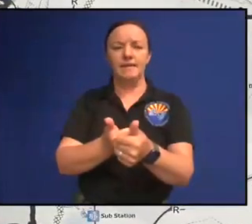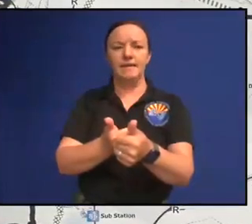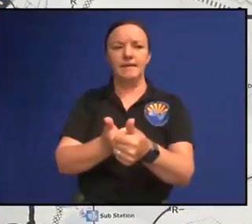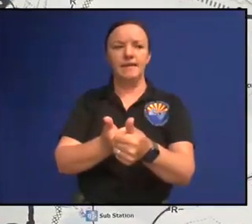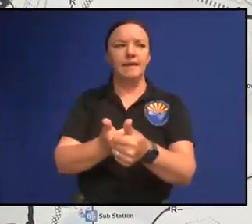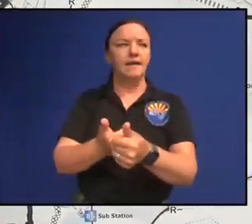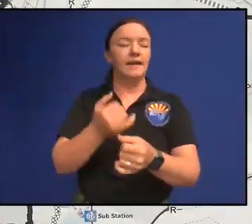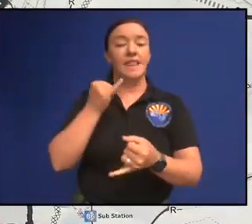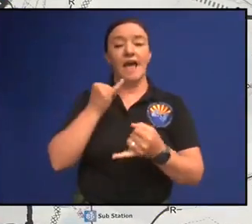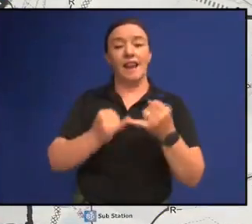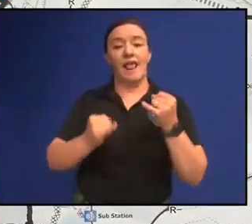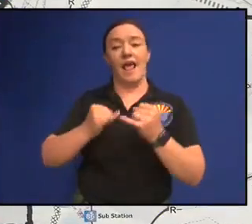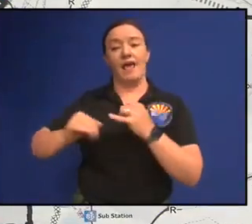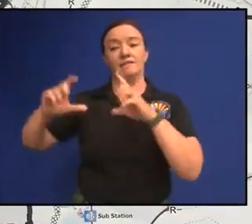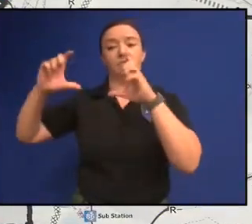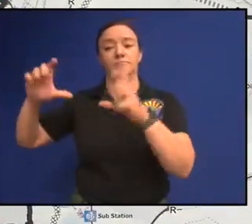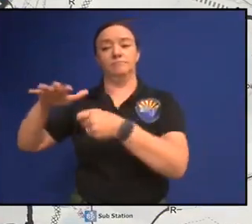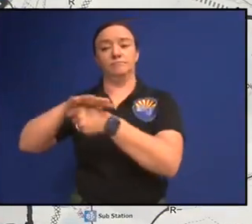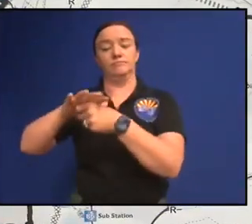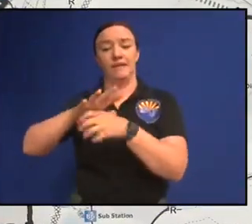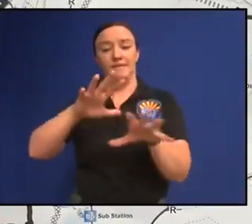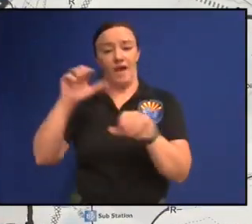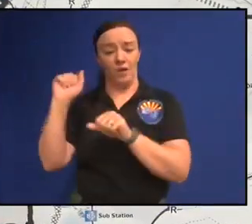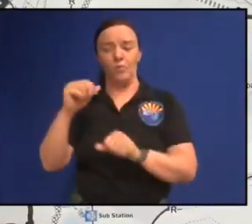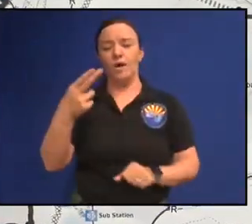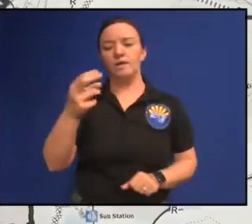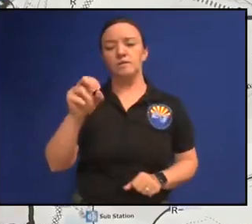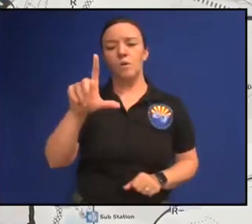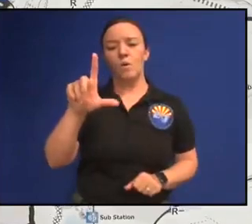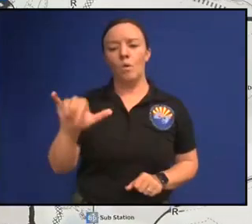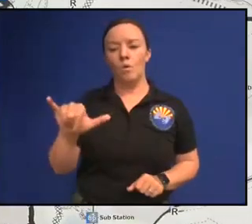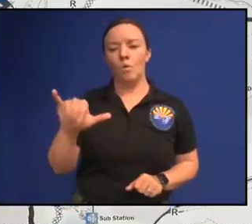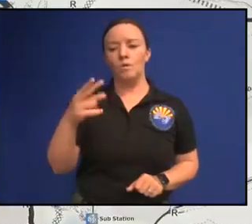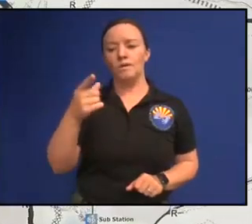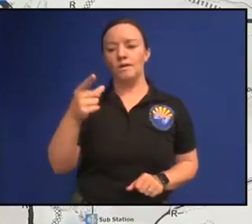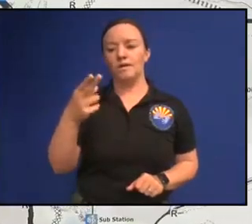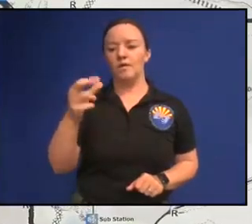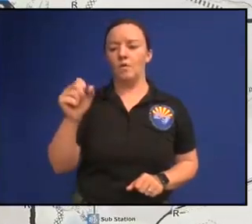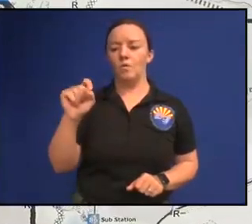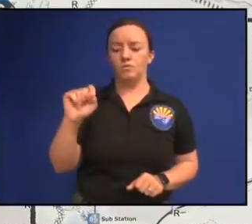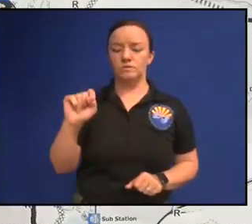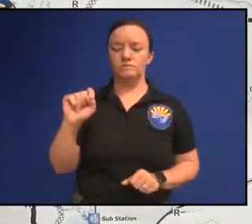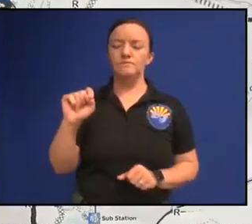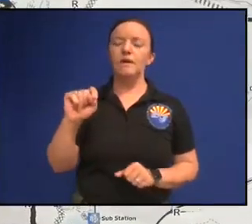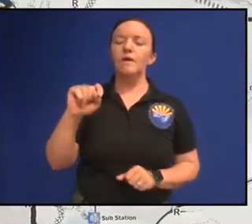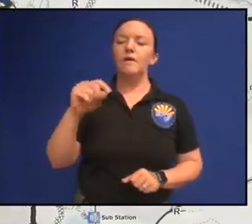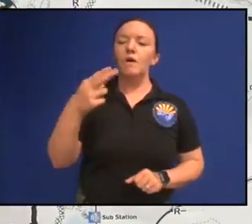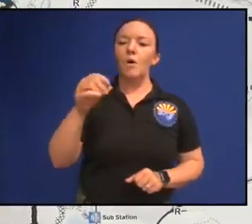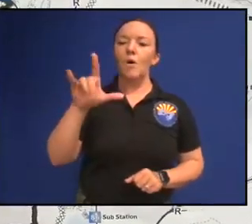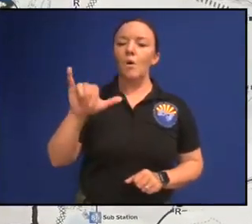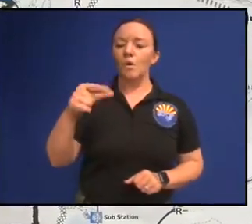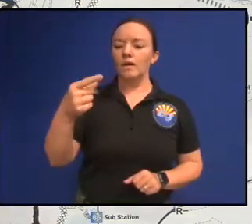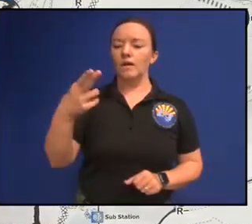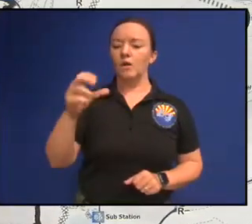EVACUATED RIGHT NOW IS THAT HOLY GHOST POLYGON. WHAT WE ARE LOOKING AT DOING THERE IS AT SOME POINT